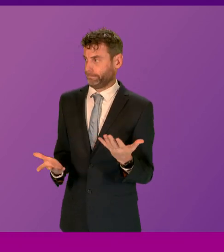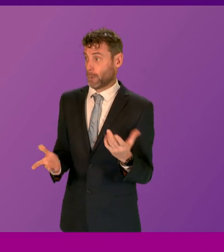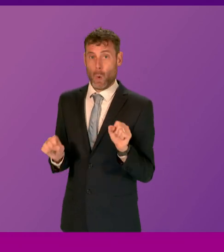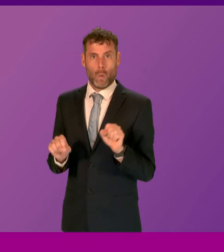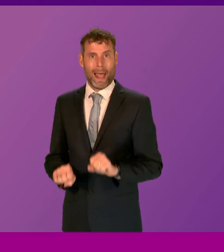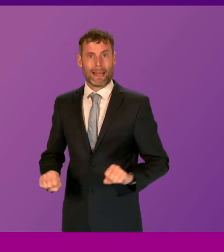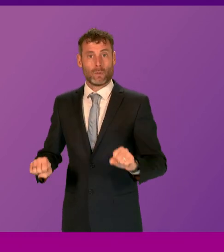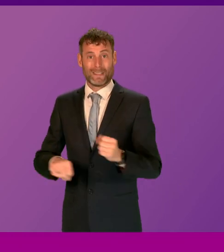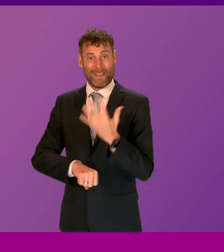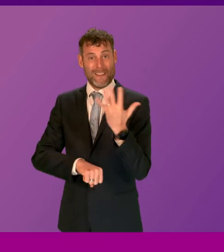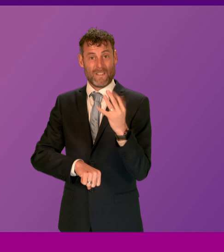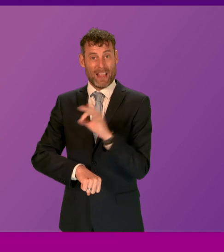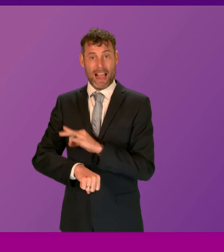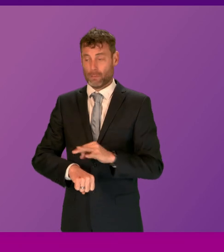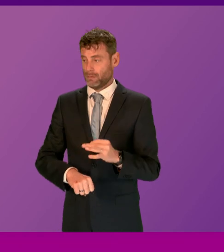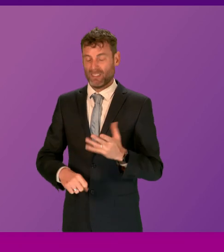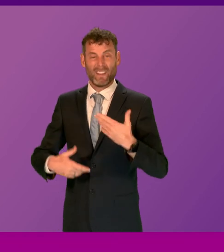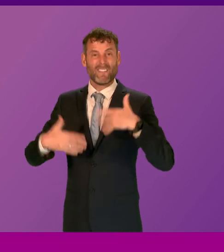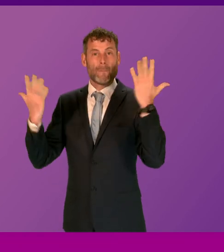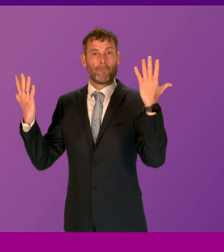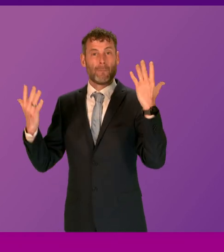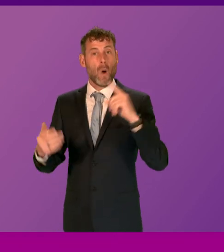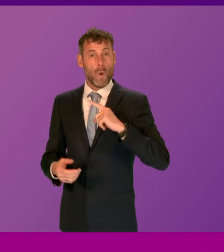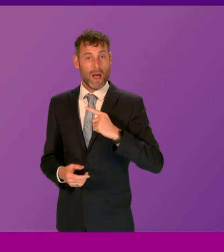told that Monklands hospital was full.